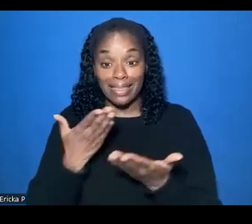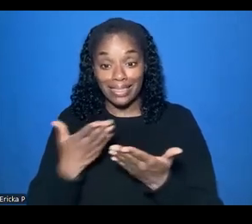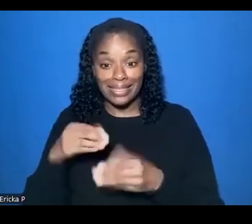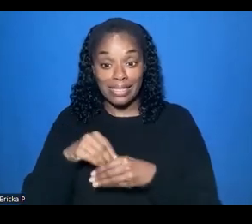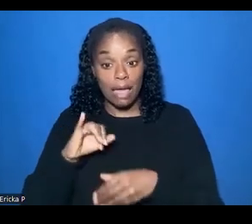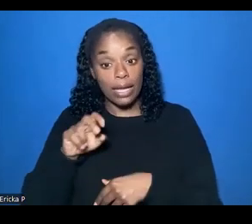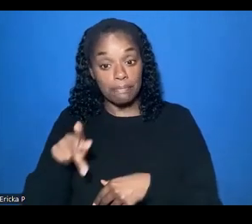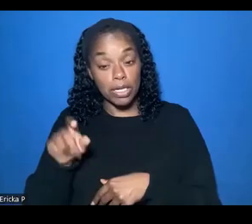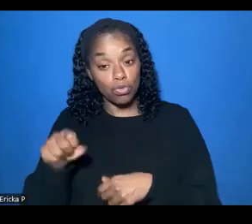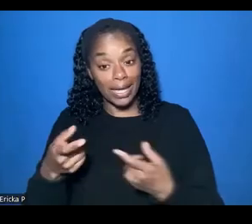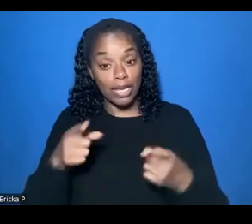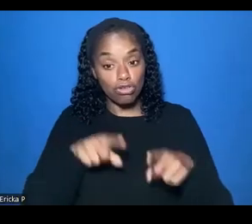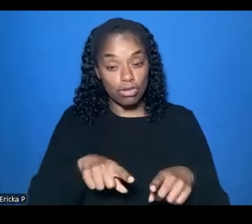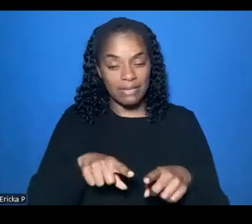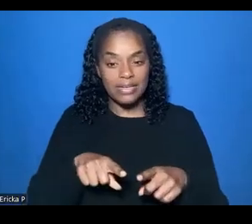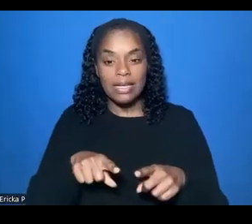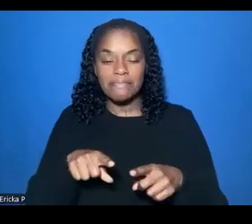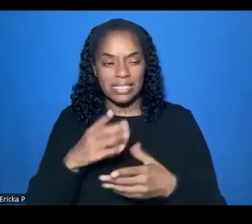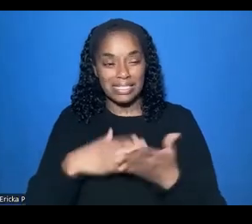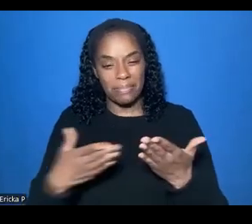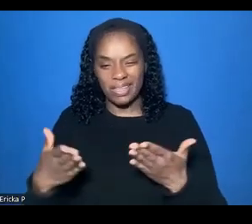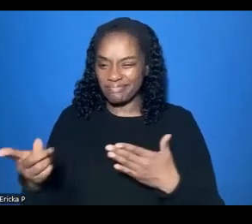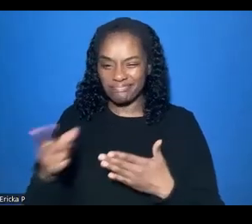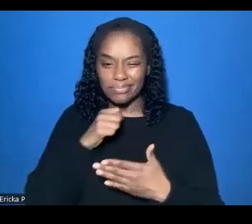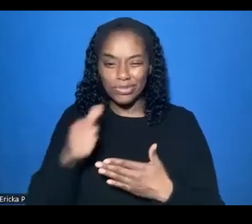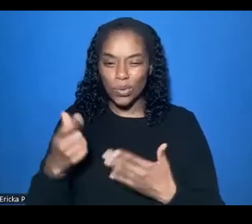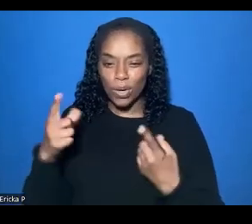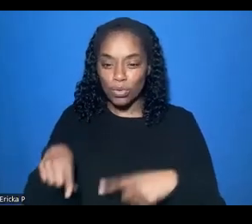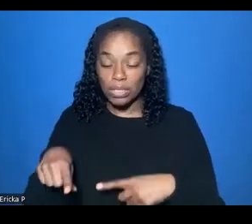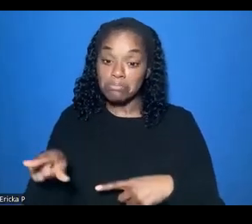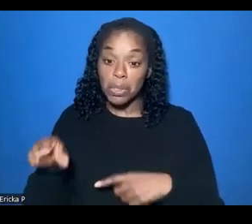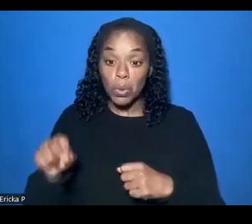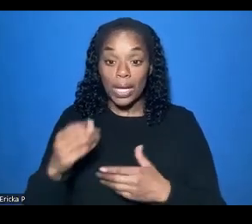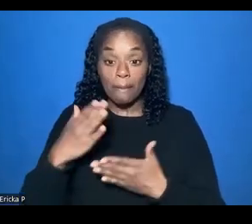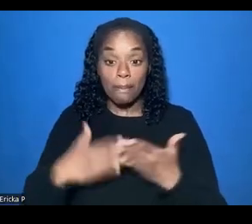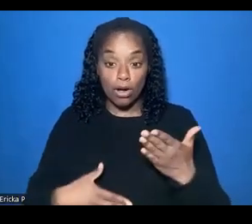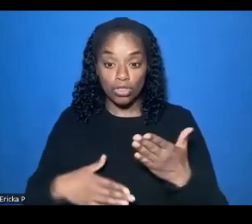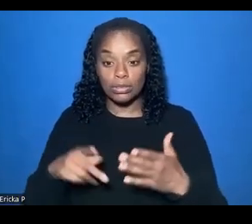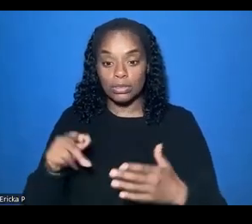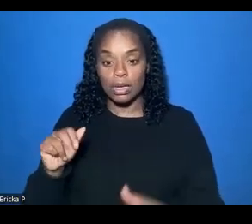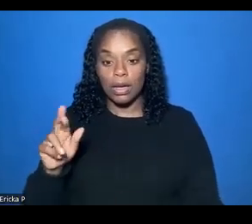You can partially sign. If you agree to something, say say you agree to placement